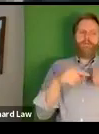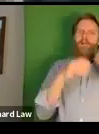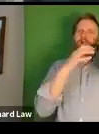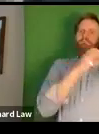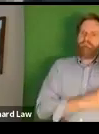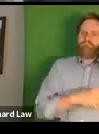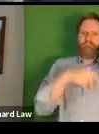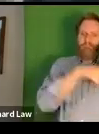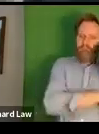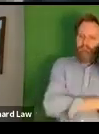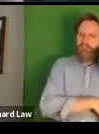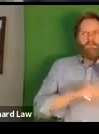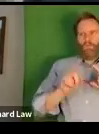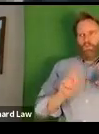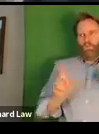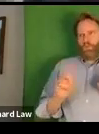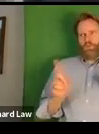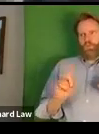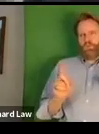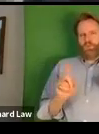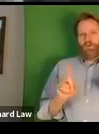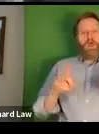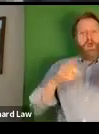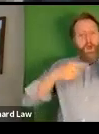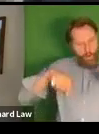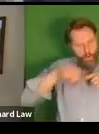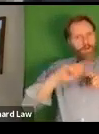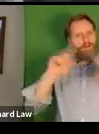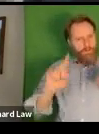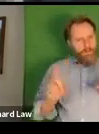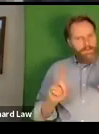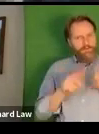members must benefit and crucially that the government has to pick up the tab